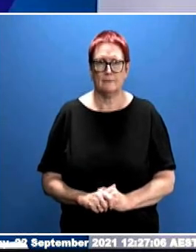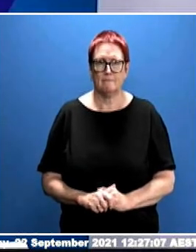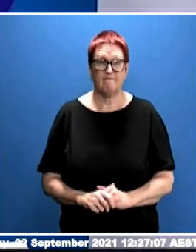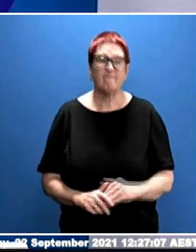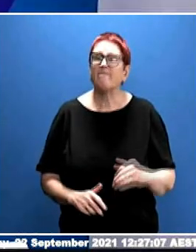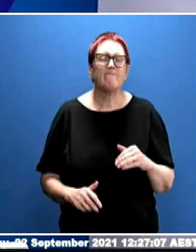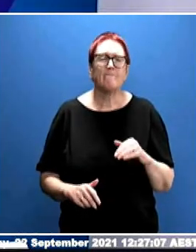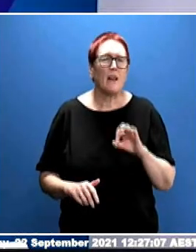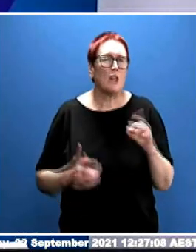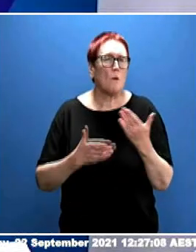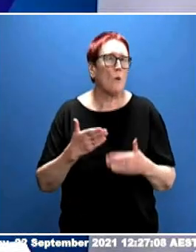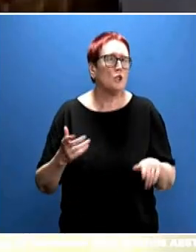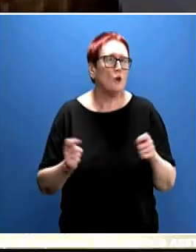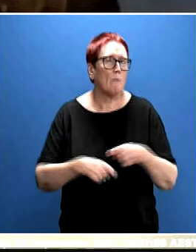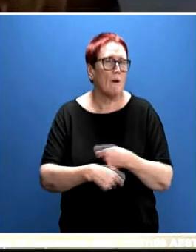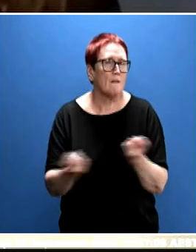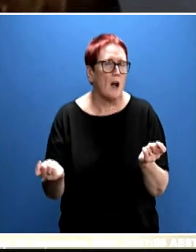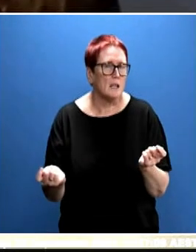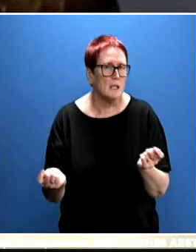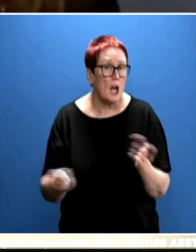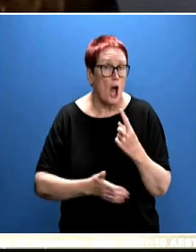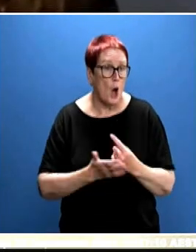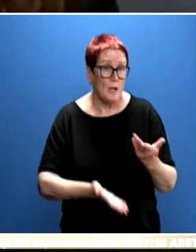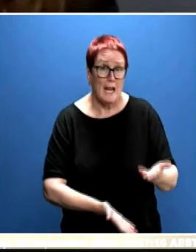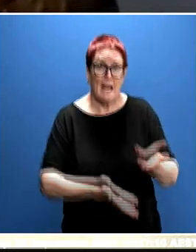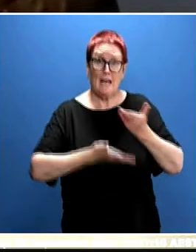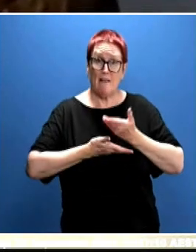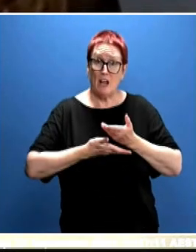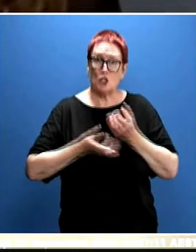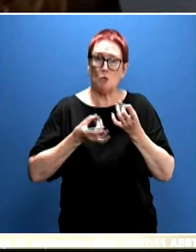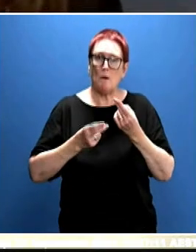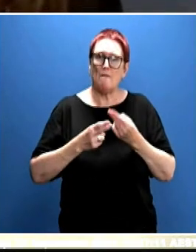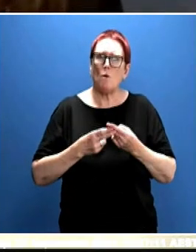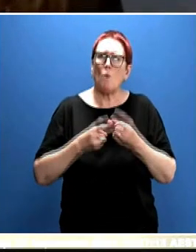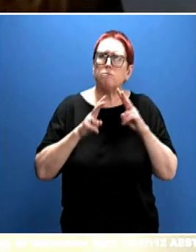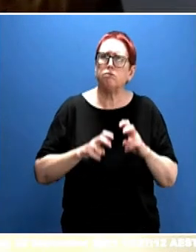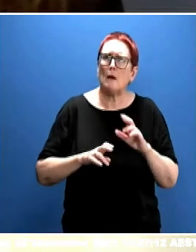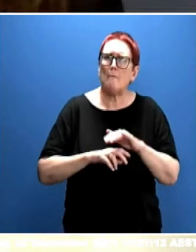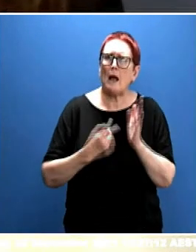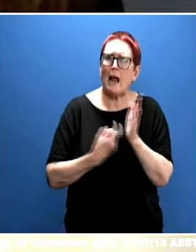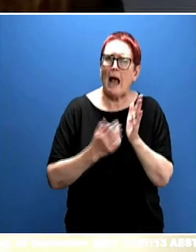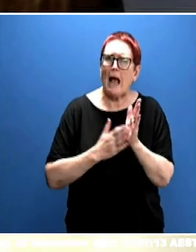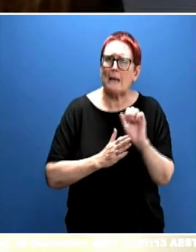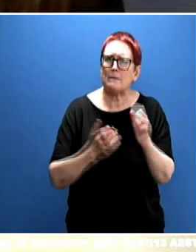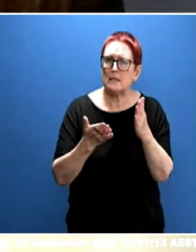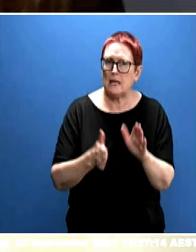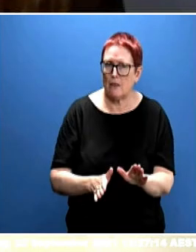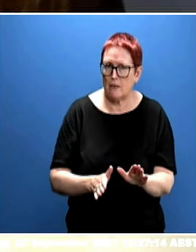document, if it was provided to us as part of our preparation for the inquest. There's a direction from the State Coroner of Western Australia that we